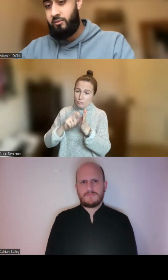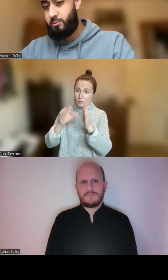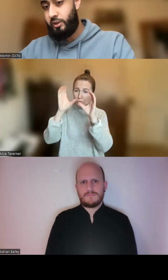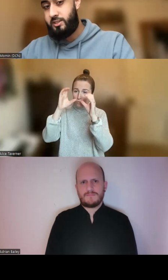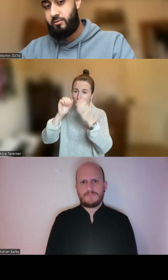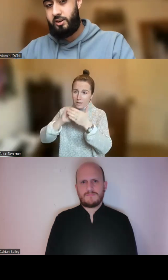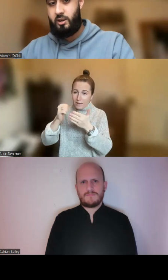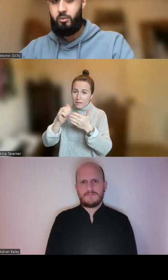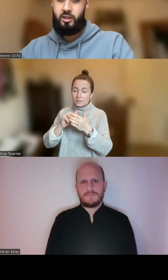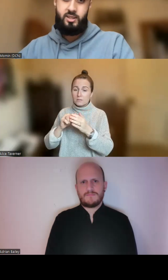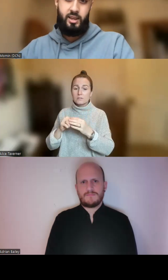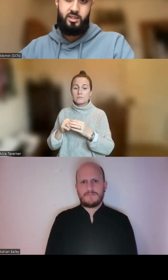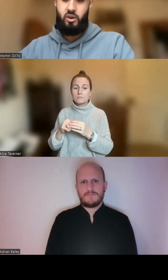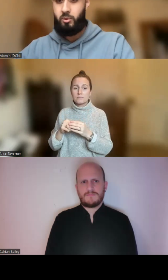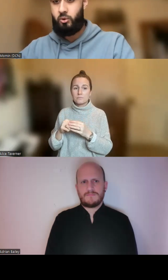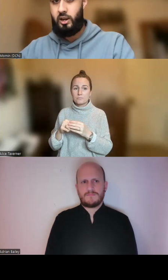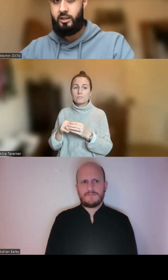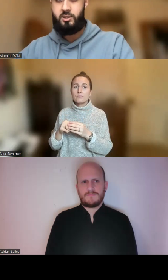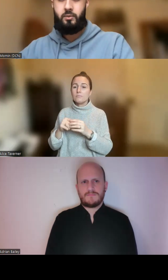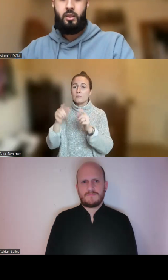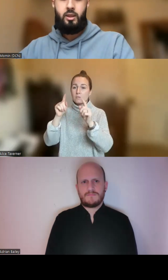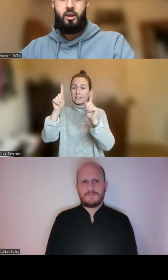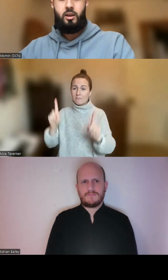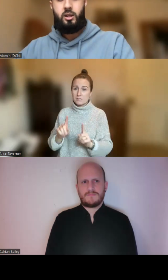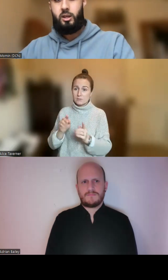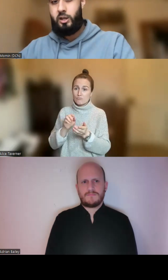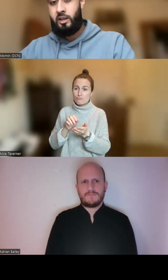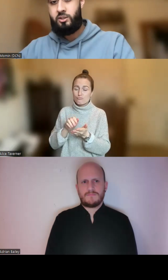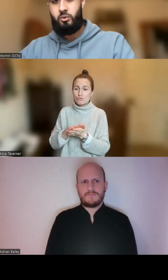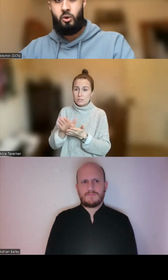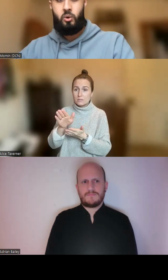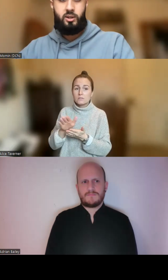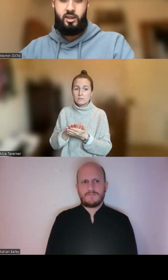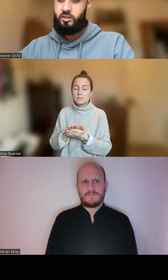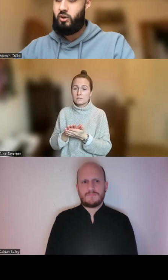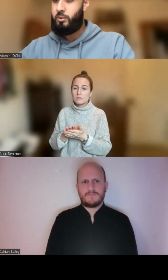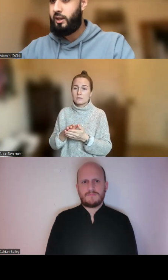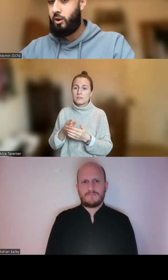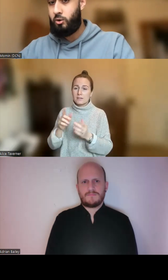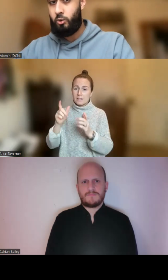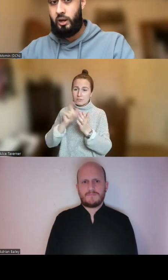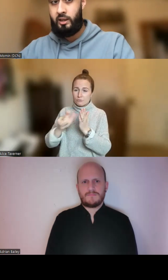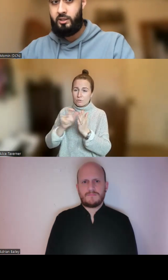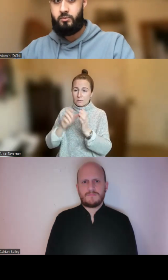Canvas prints, for example, I'd say Instagram or Google Ads. Dance studio, I'd say Instagram, TikTok, or Google Ads